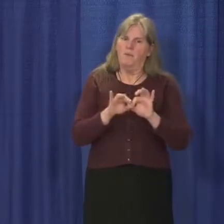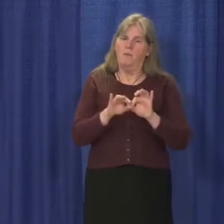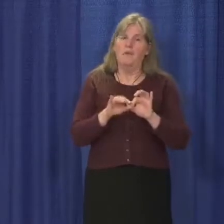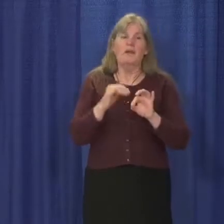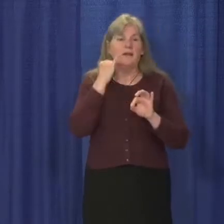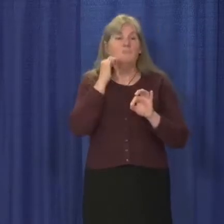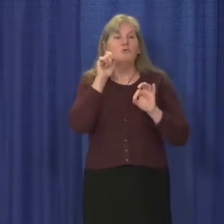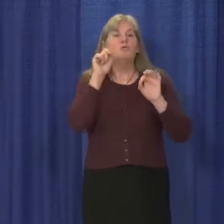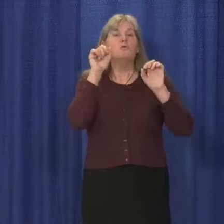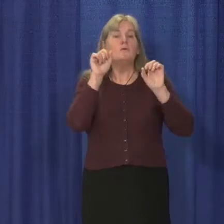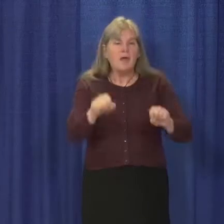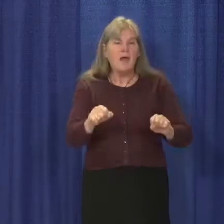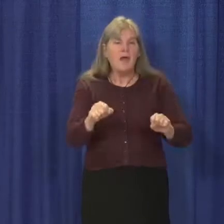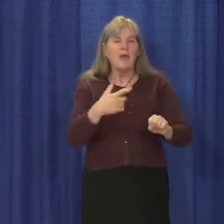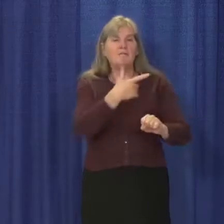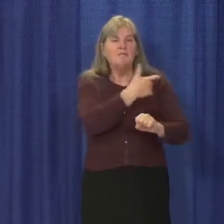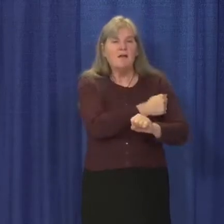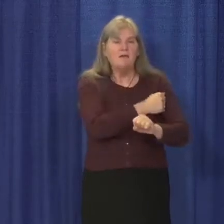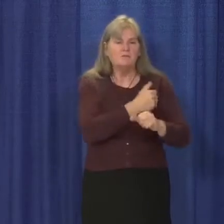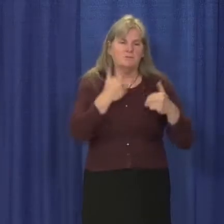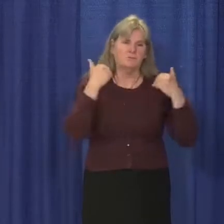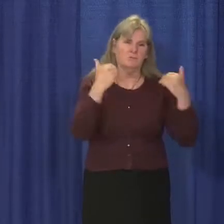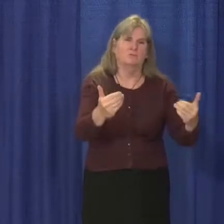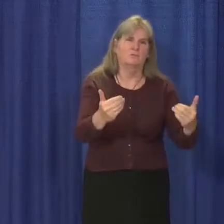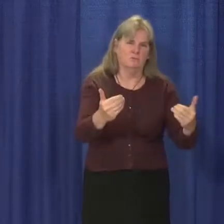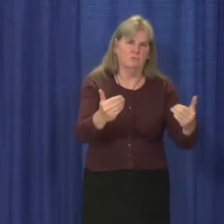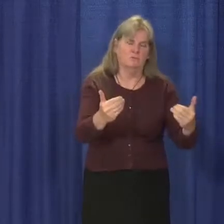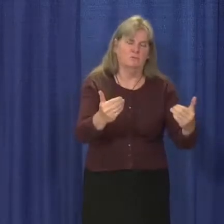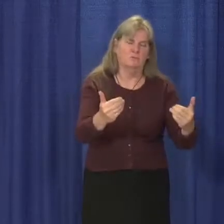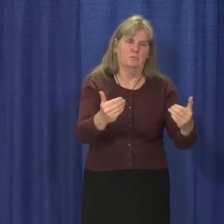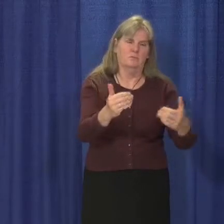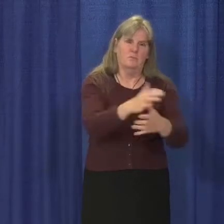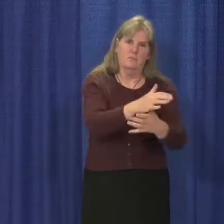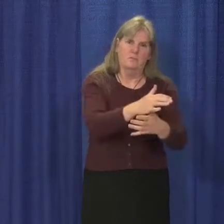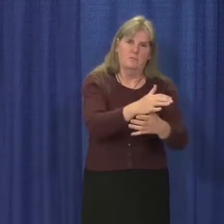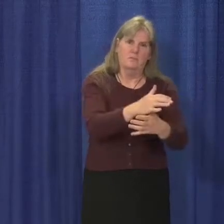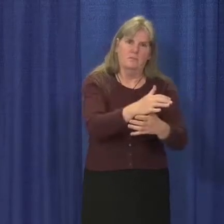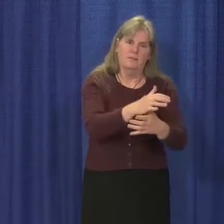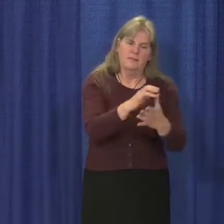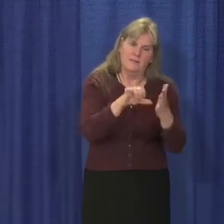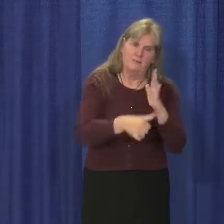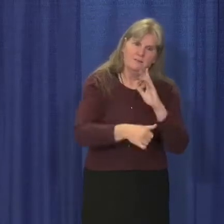that everyone that can get vaccinated do so. This is how we will protect